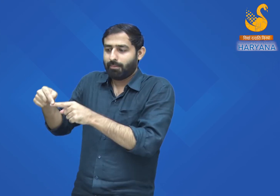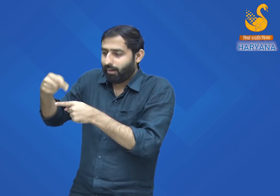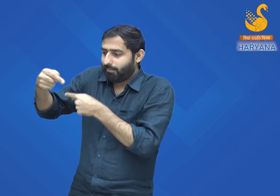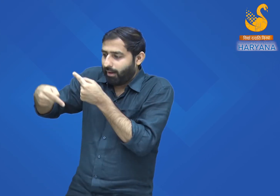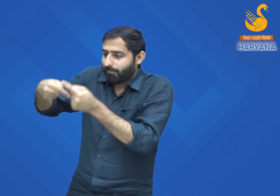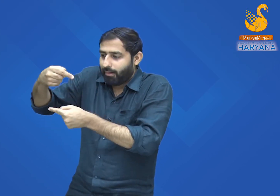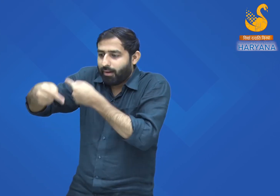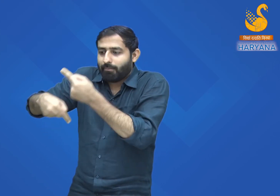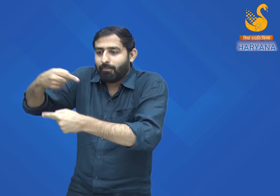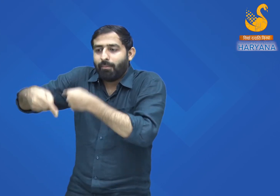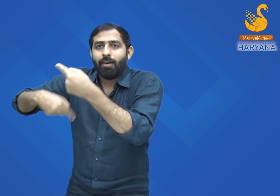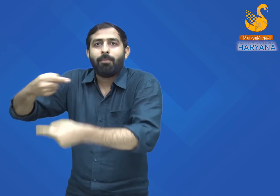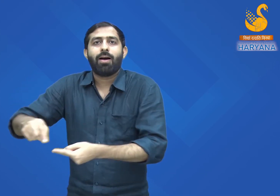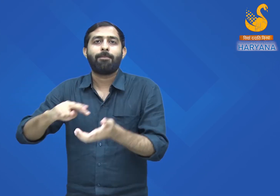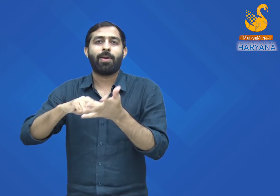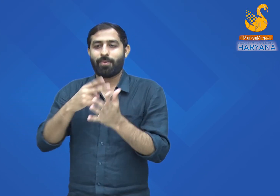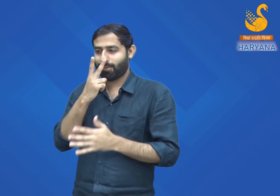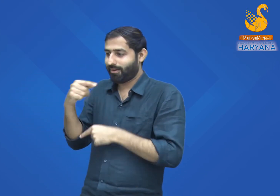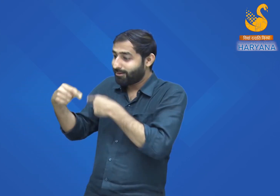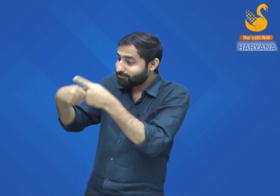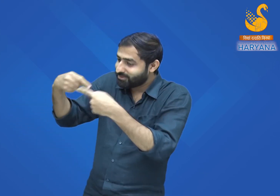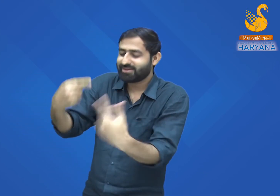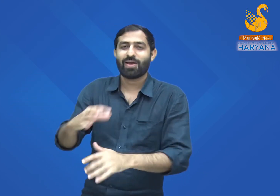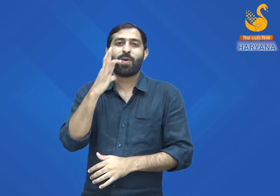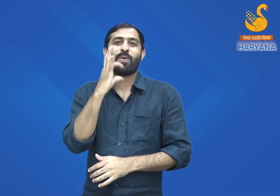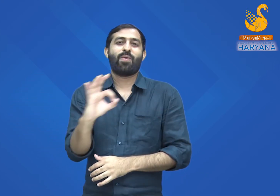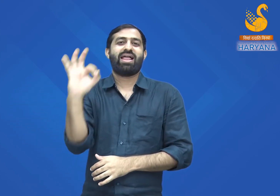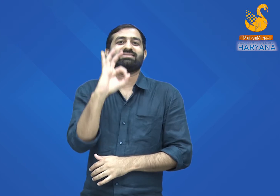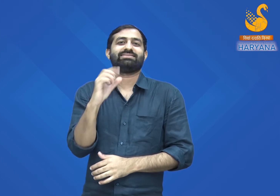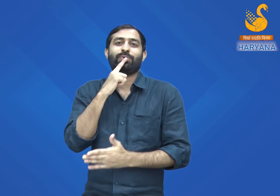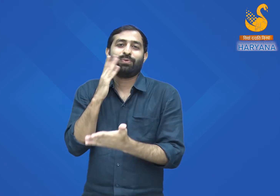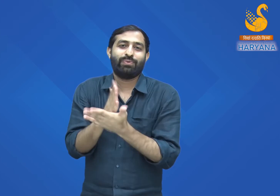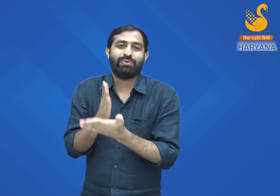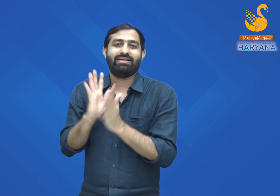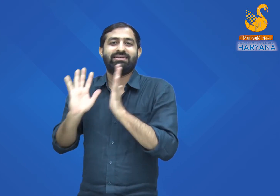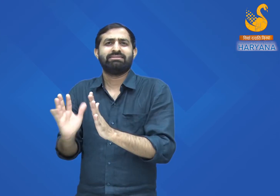and that's how by the word of mouth this information gets cascaded from one generation to the next.